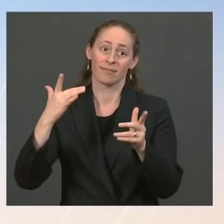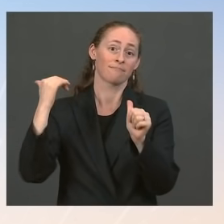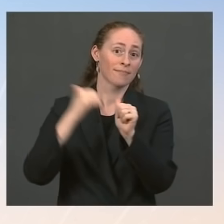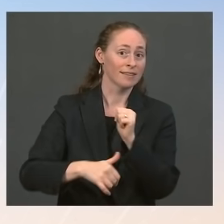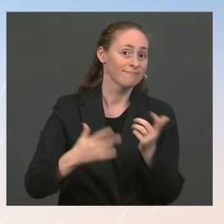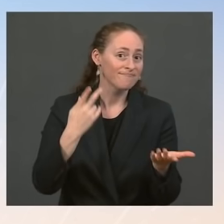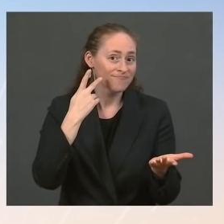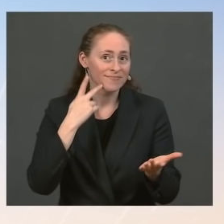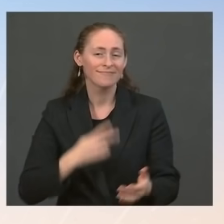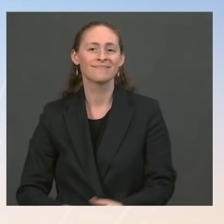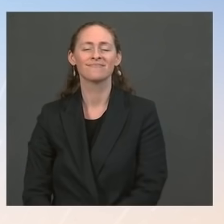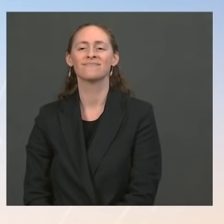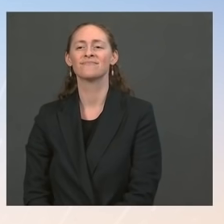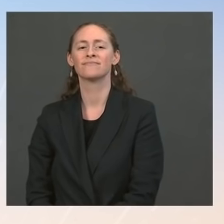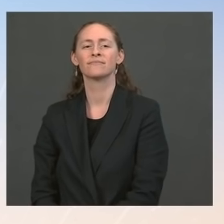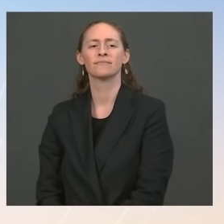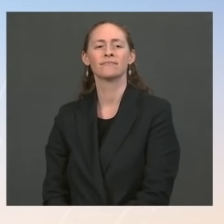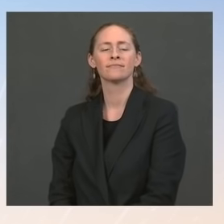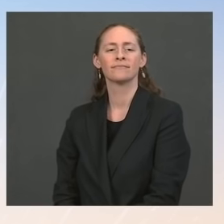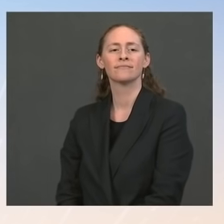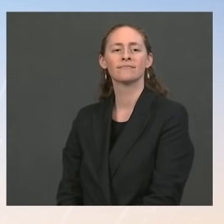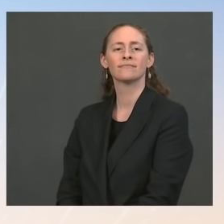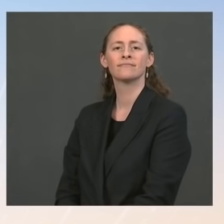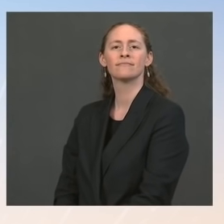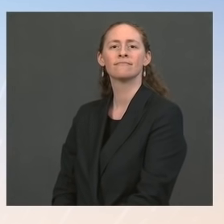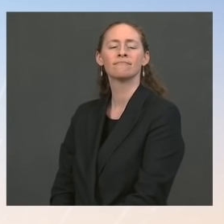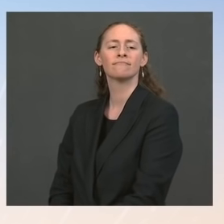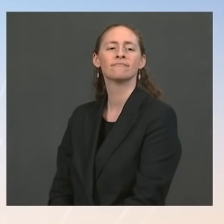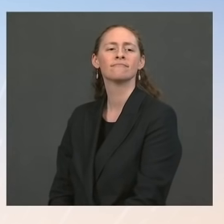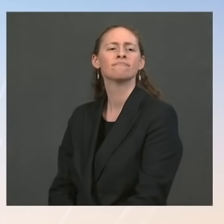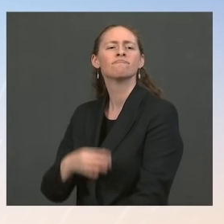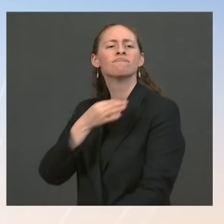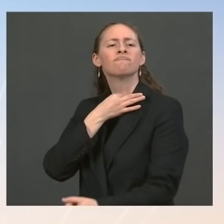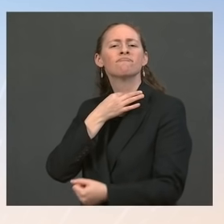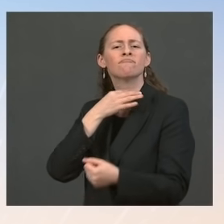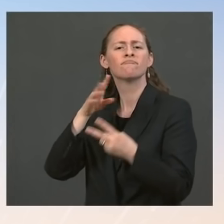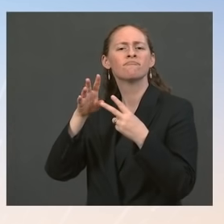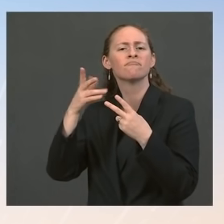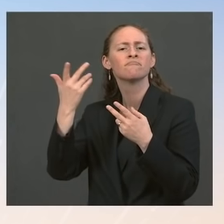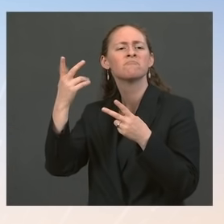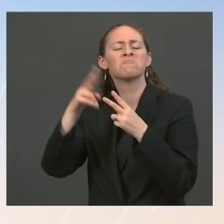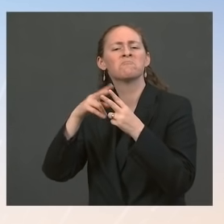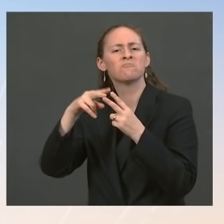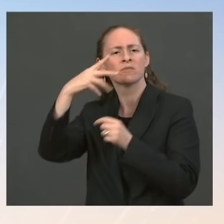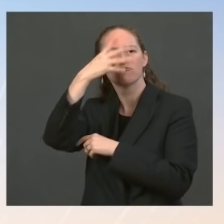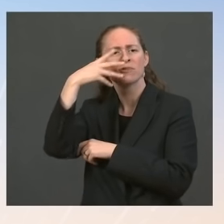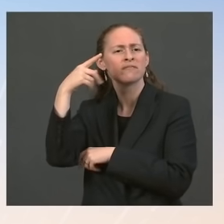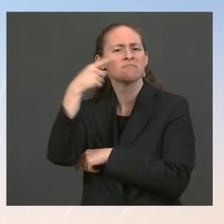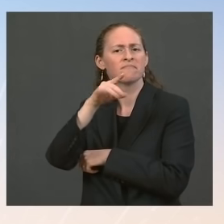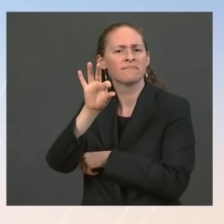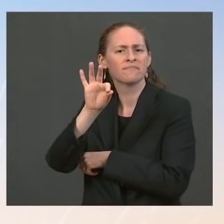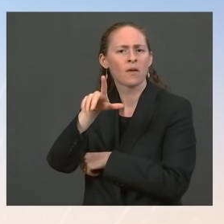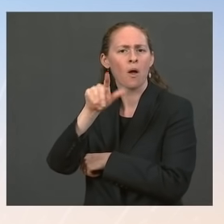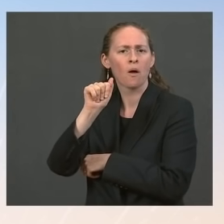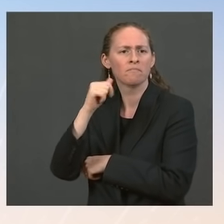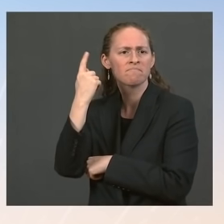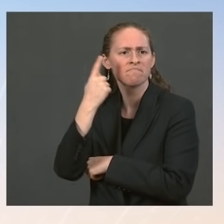Just two questions about immigration. First, the state of Florida, as you're probably aware, announced a lawsuit today that it's filing.